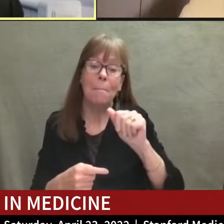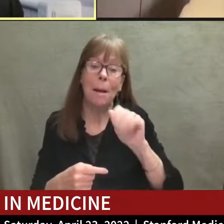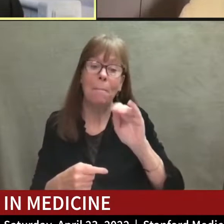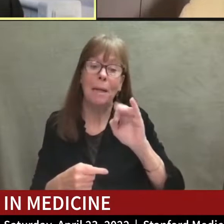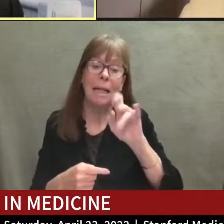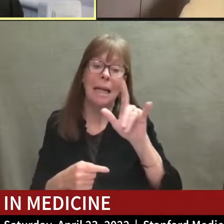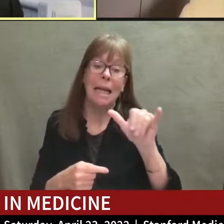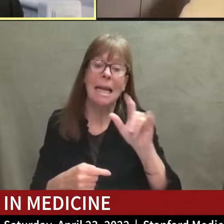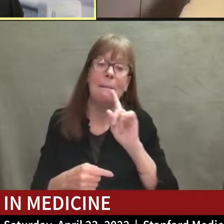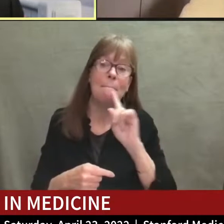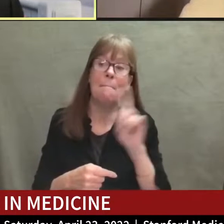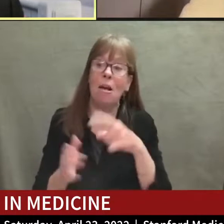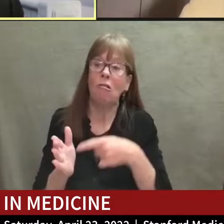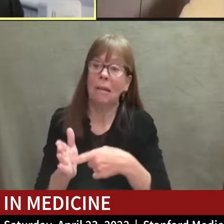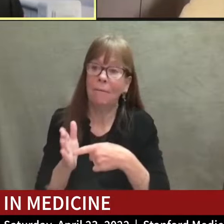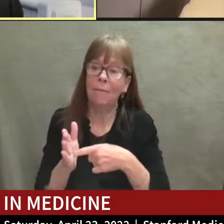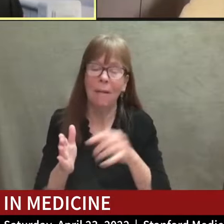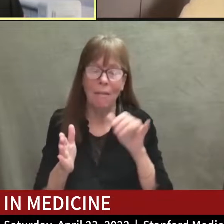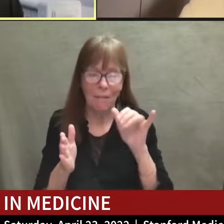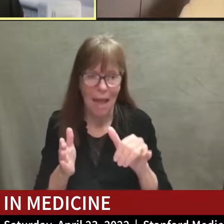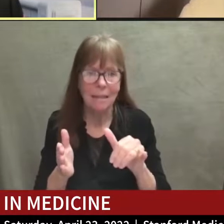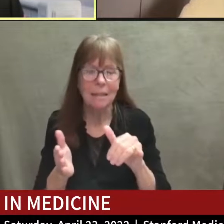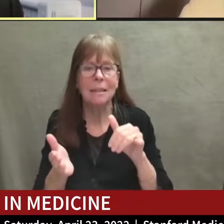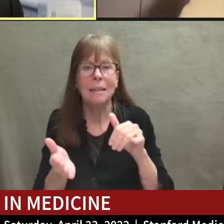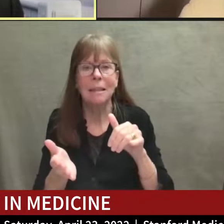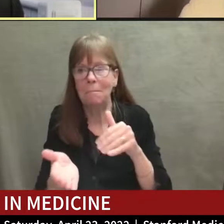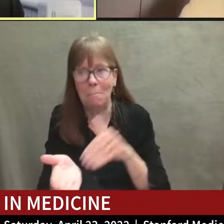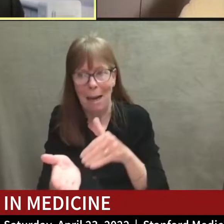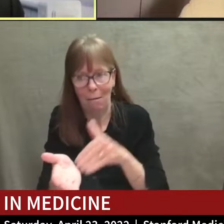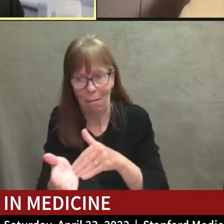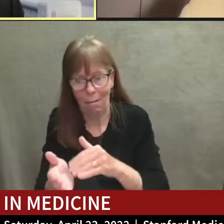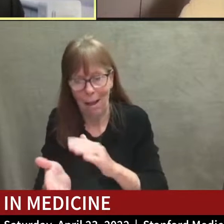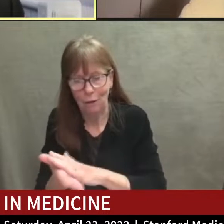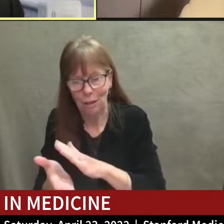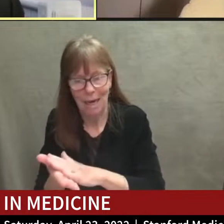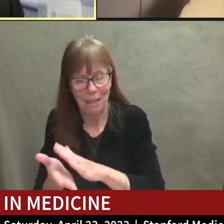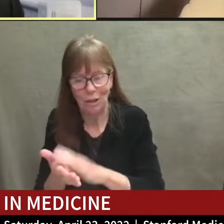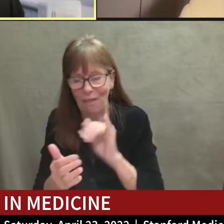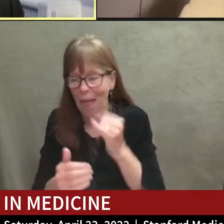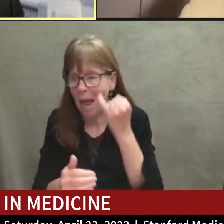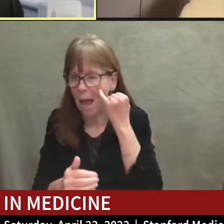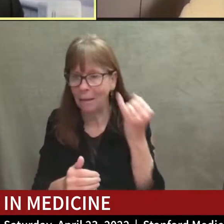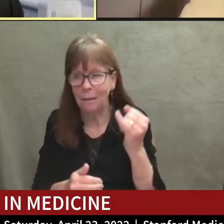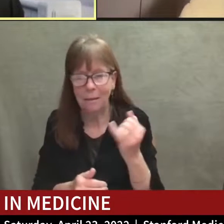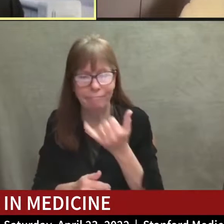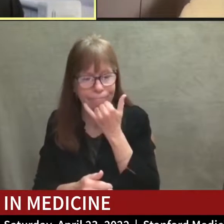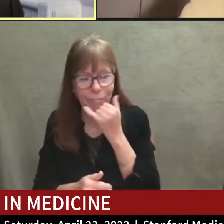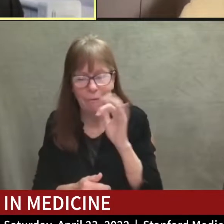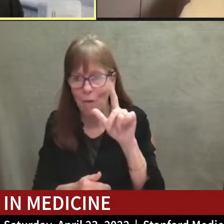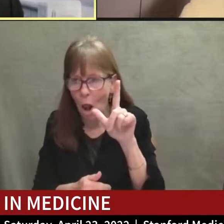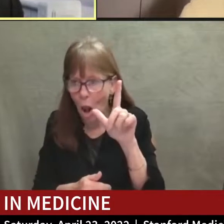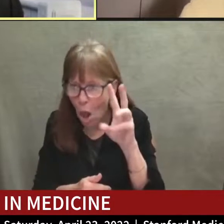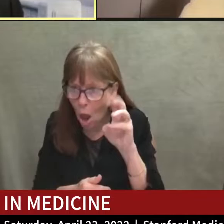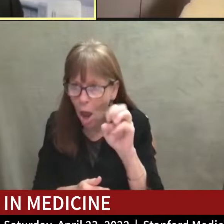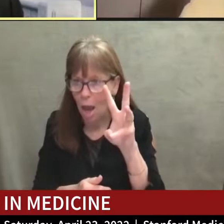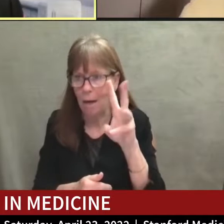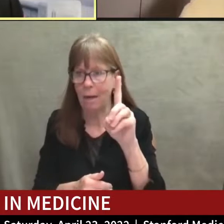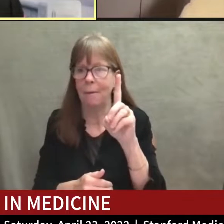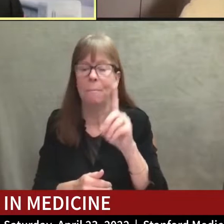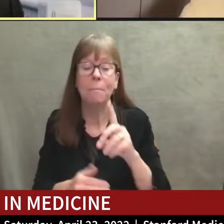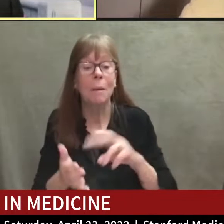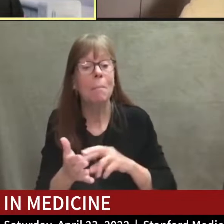in medical education which is flawed, that demands that students fit in to the existing environments,